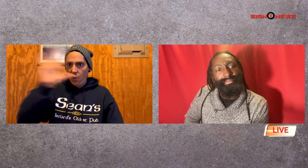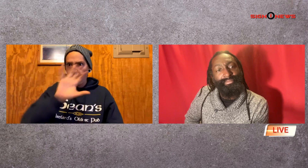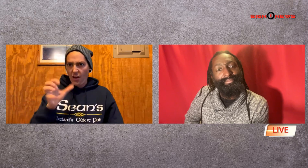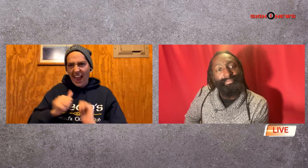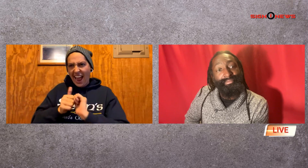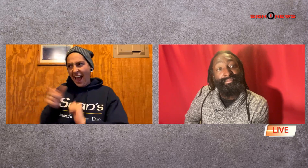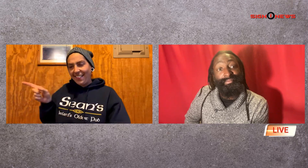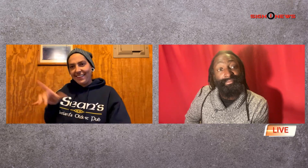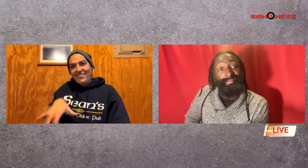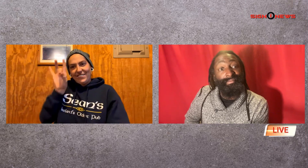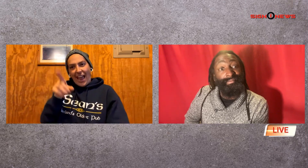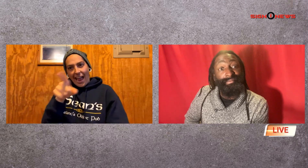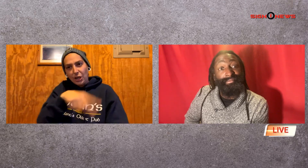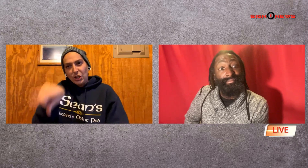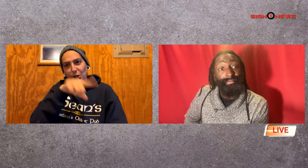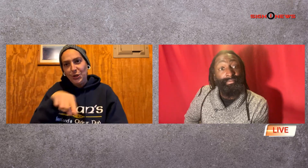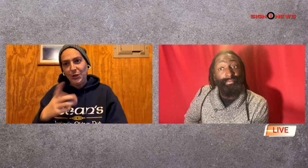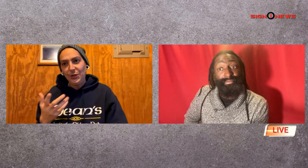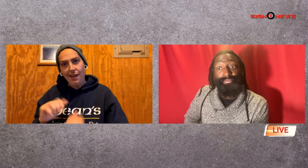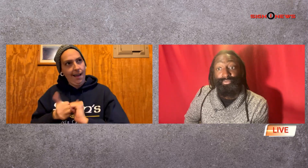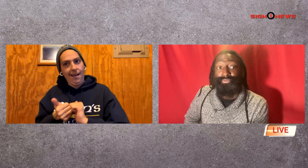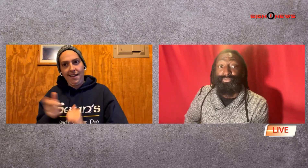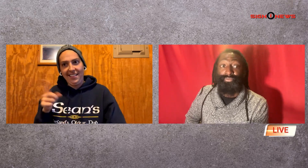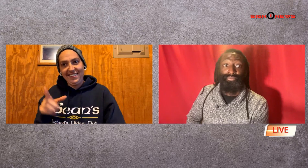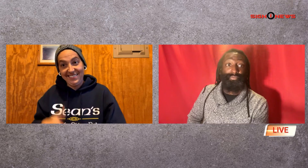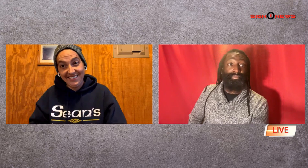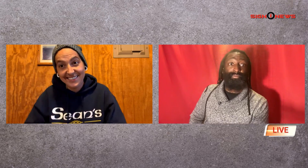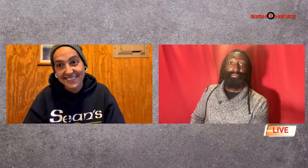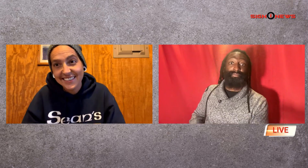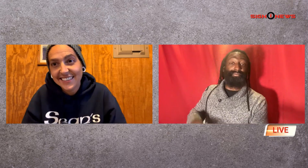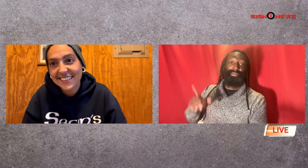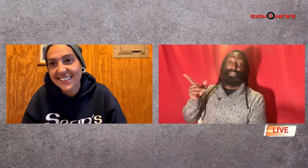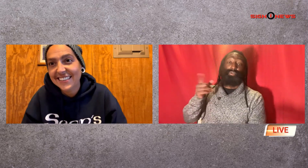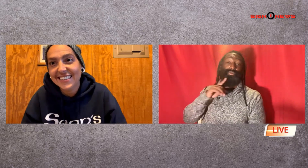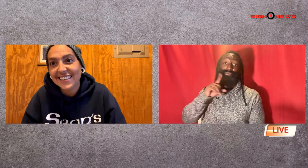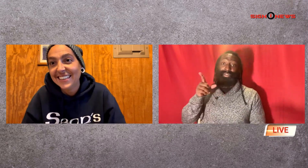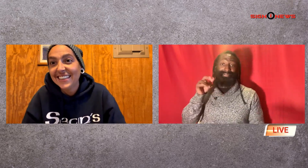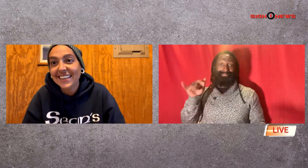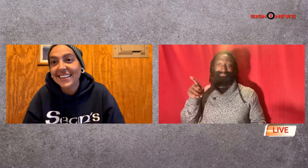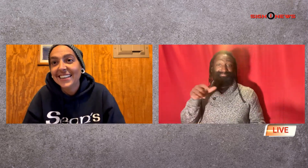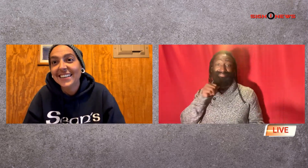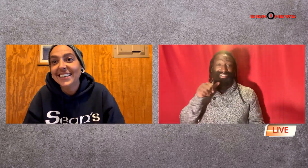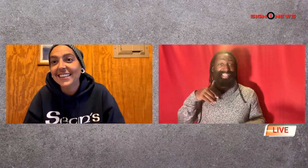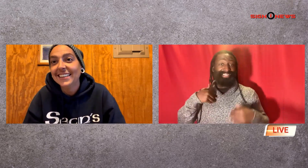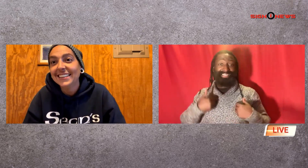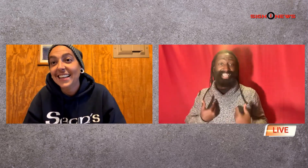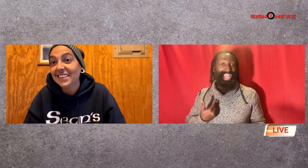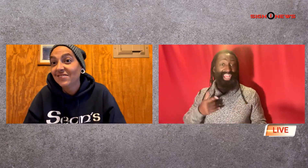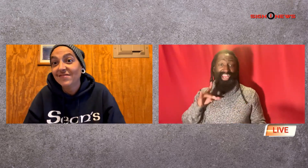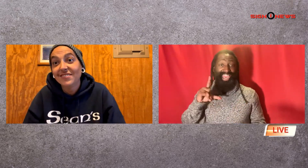how did the authors of the book locate the talented artists across the country it was